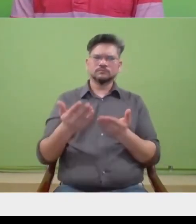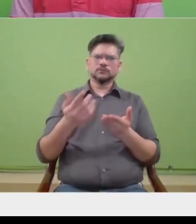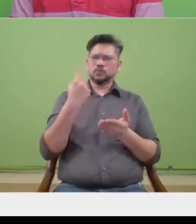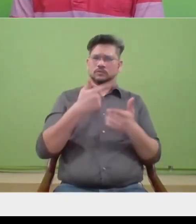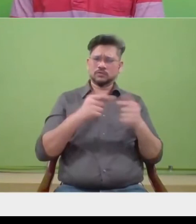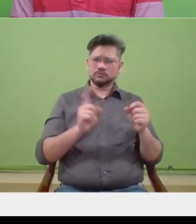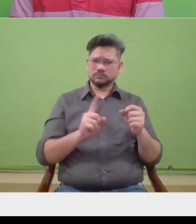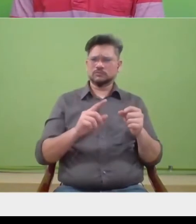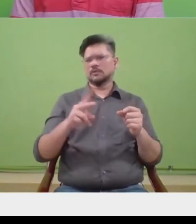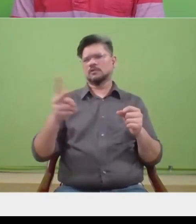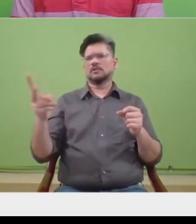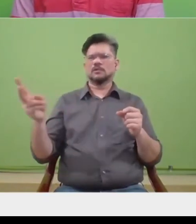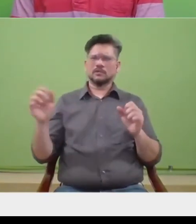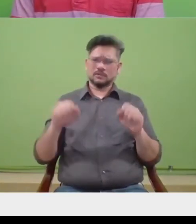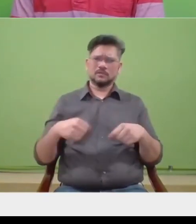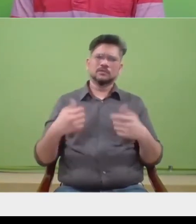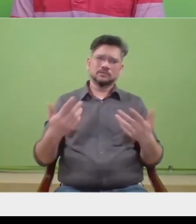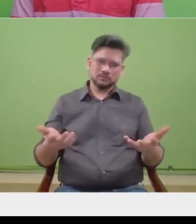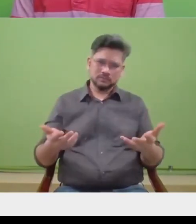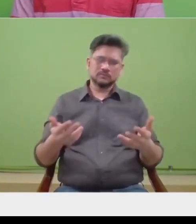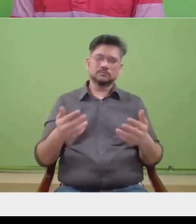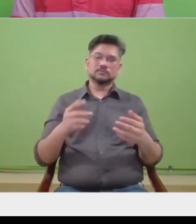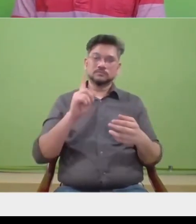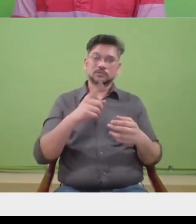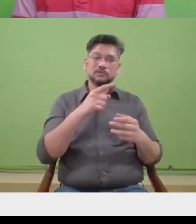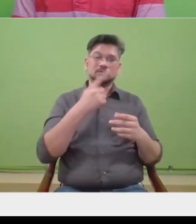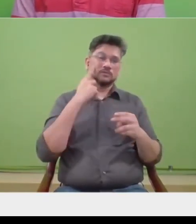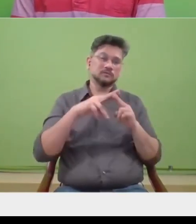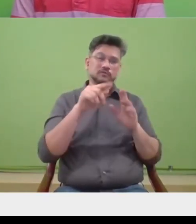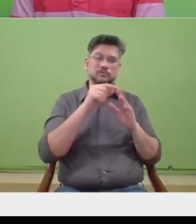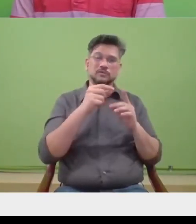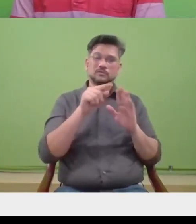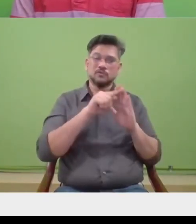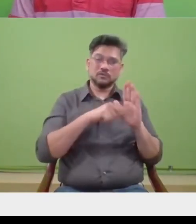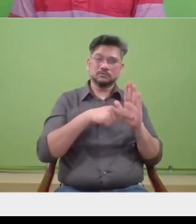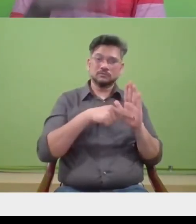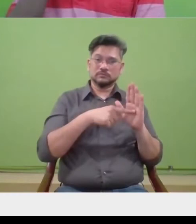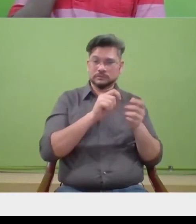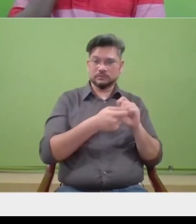we could do this but for each of these policies to develop at a local level so at the university